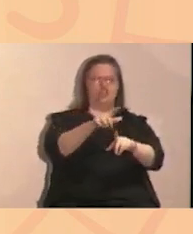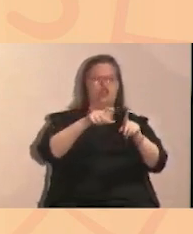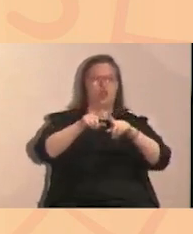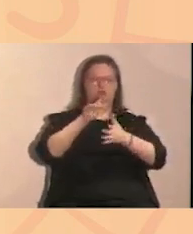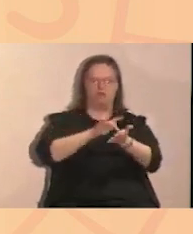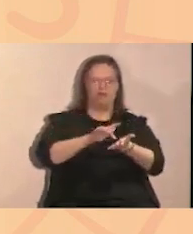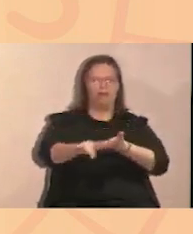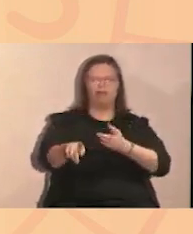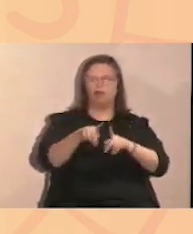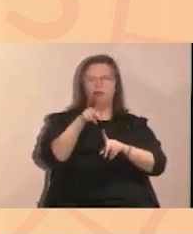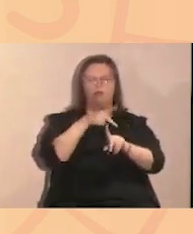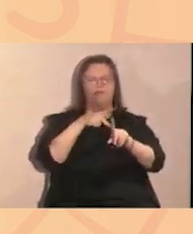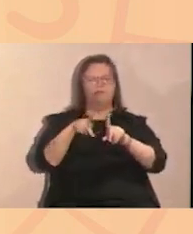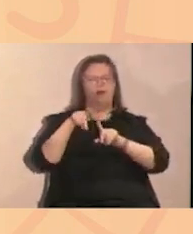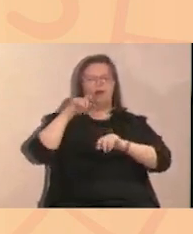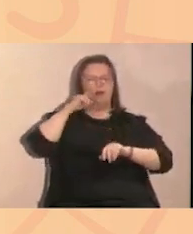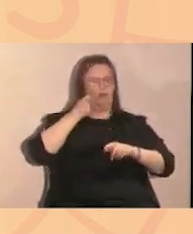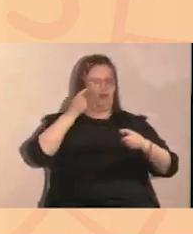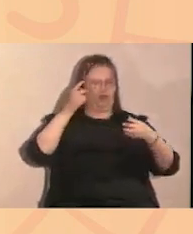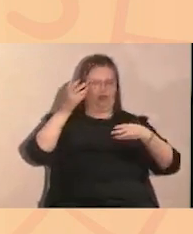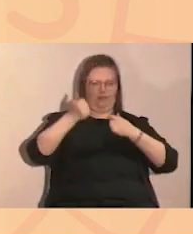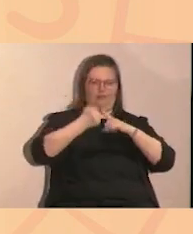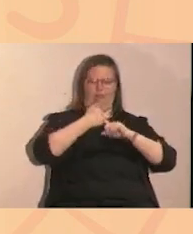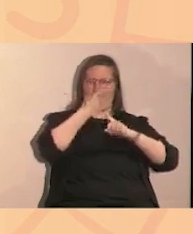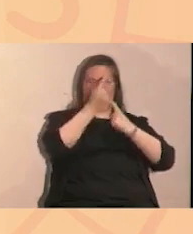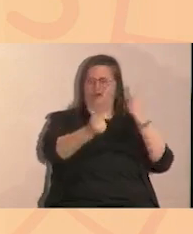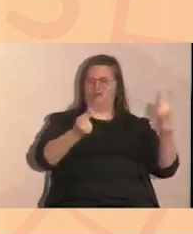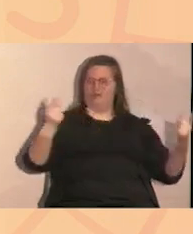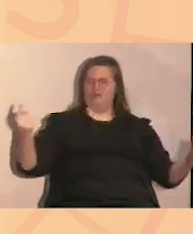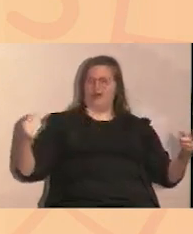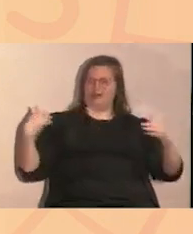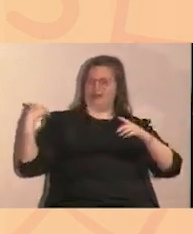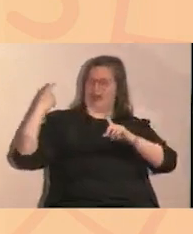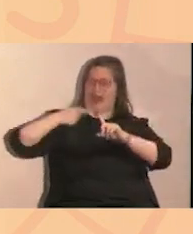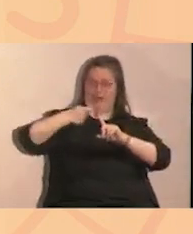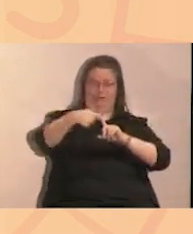and of the violence that will echo through each of us and our descendants for generations to come.